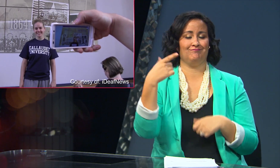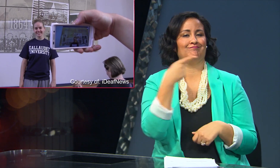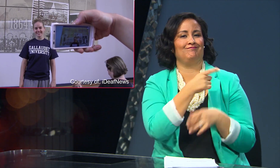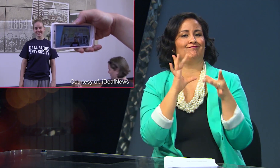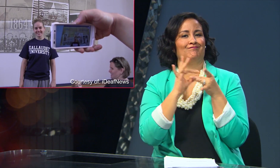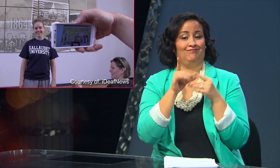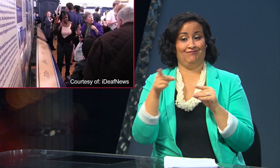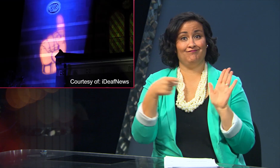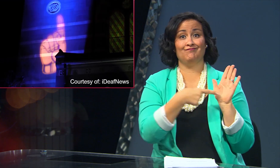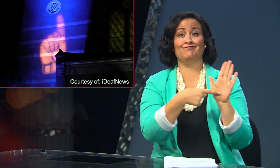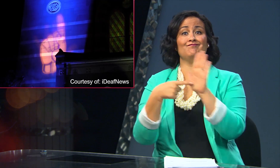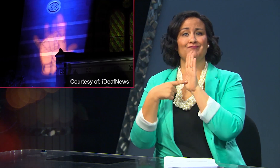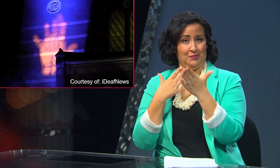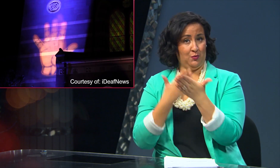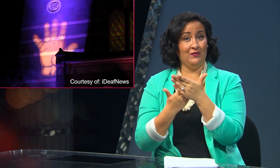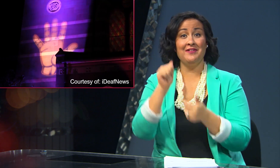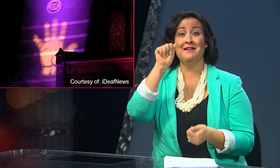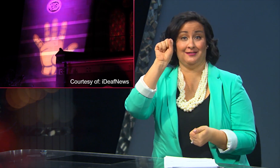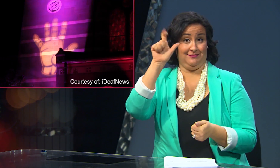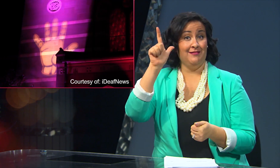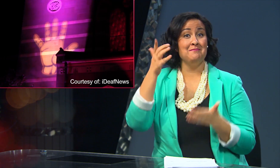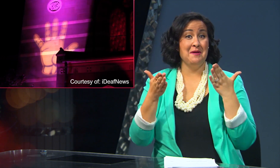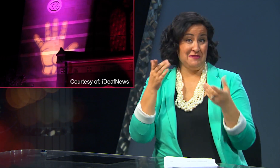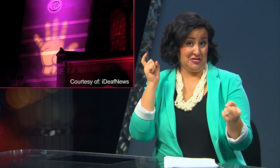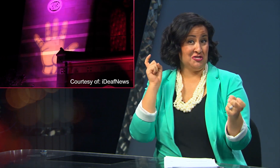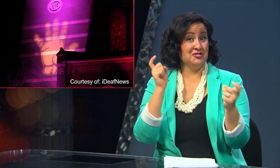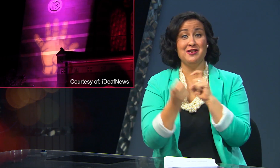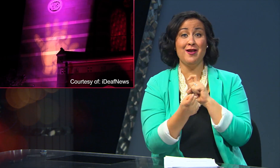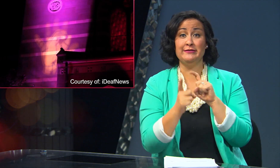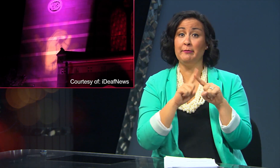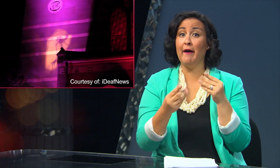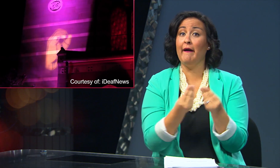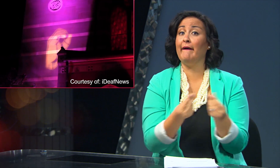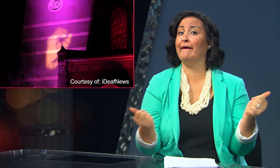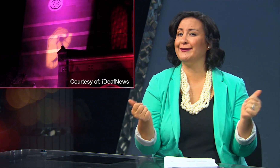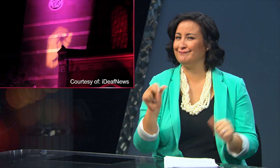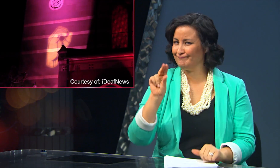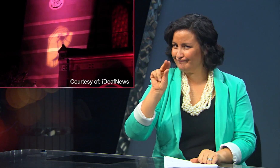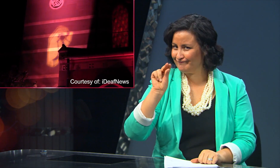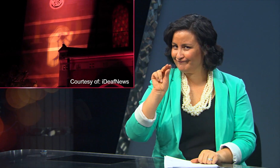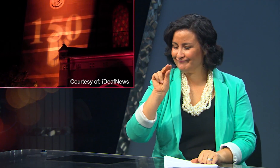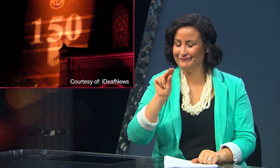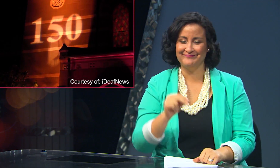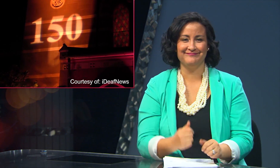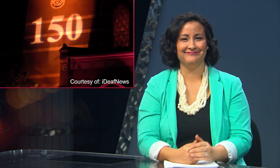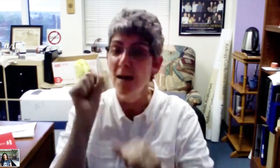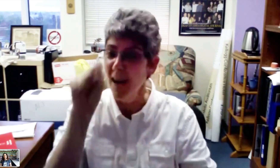SHE SAYS IT PROVES THAT ASL MAY CHANGE OVER TIME BUT THE LANGUAGE ISN'T GOING ANYWHERE.